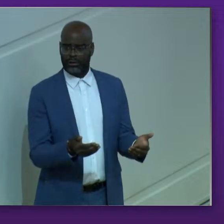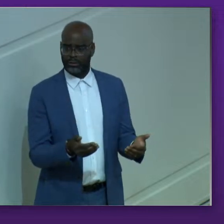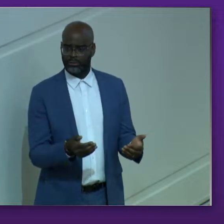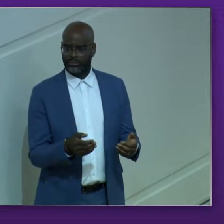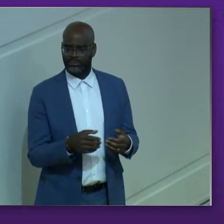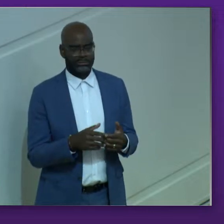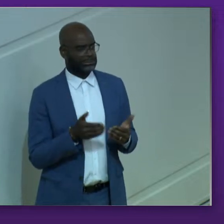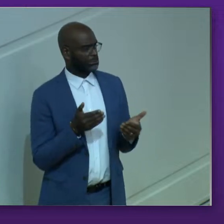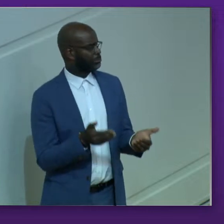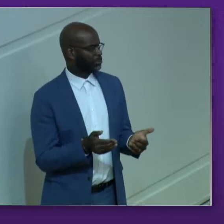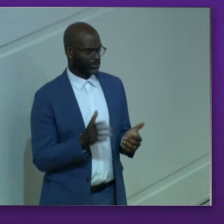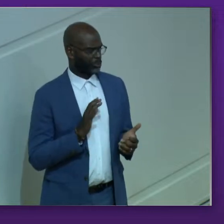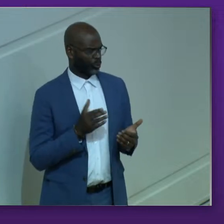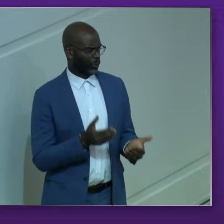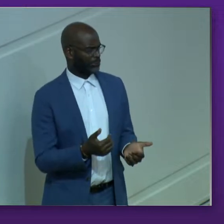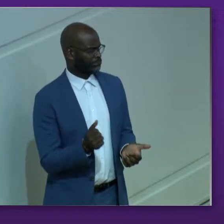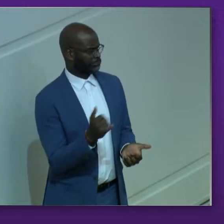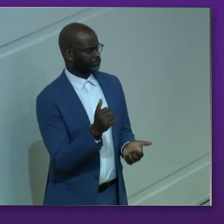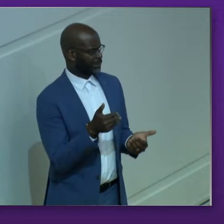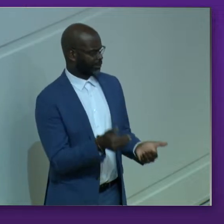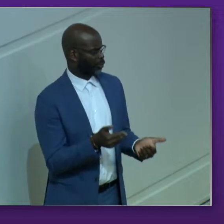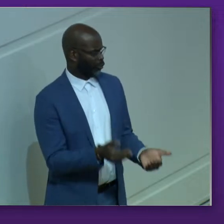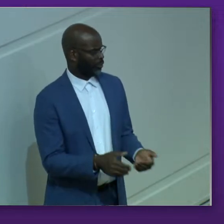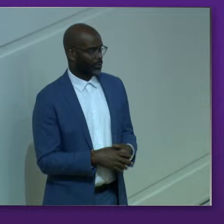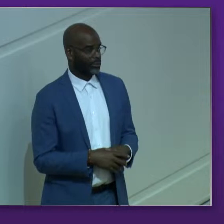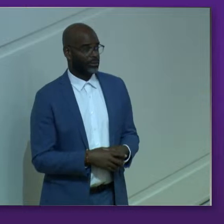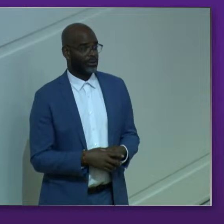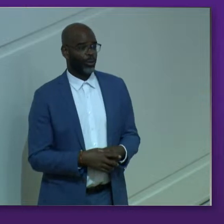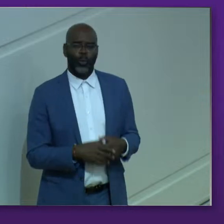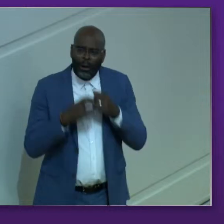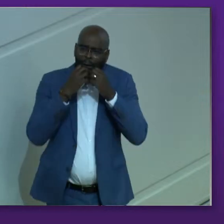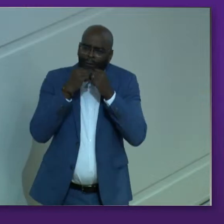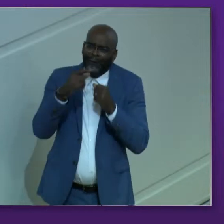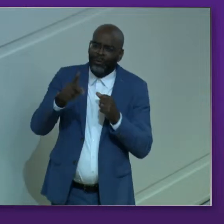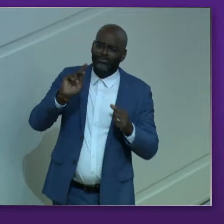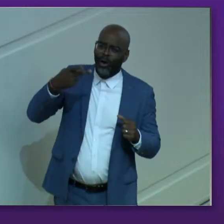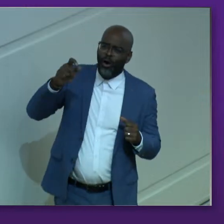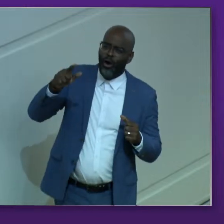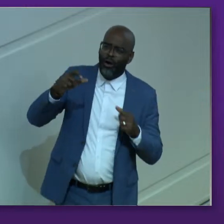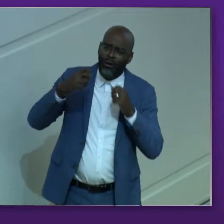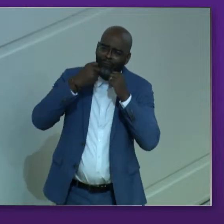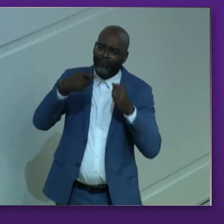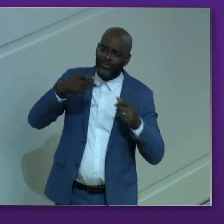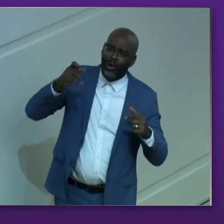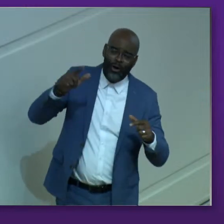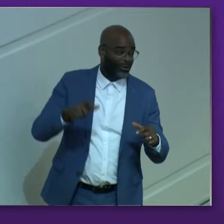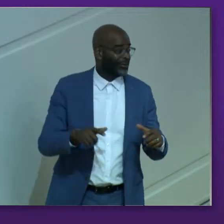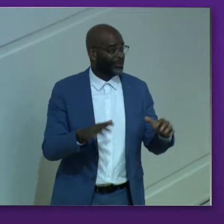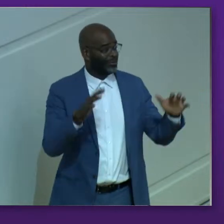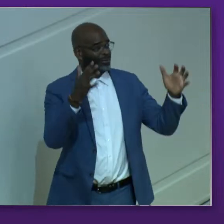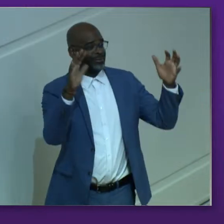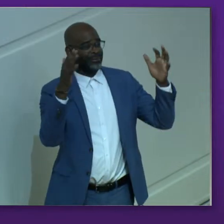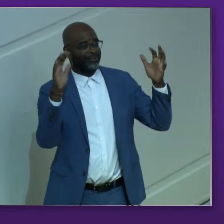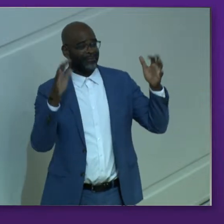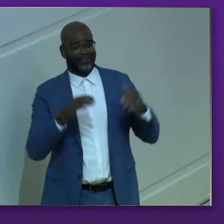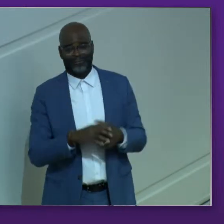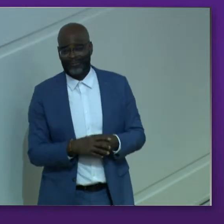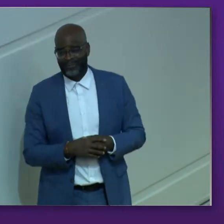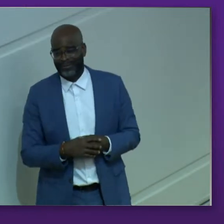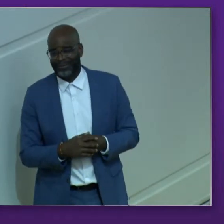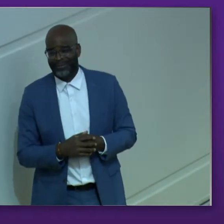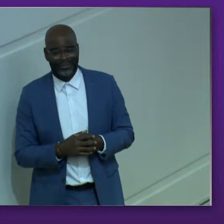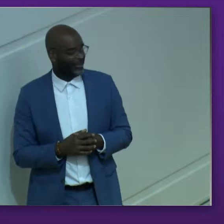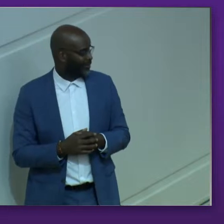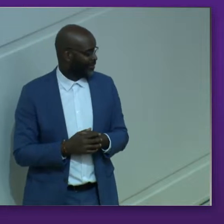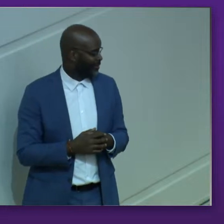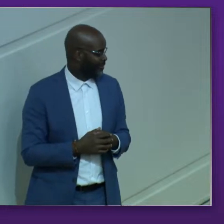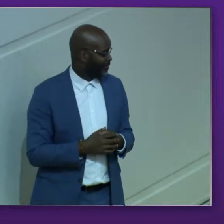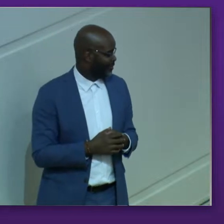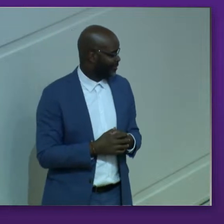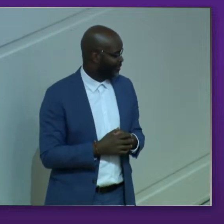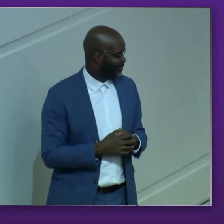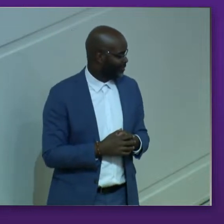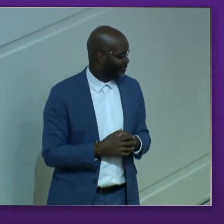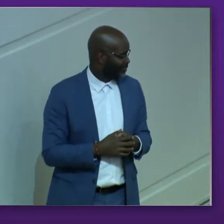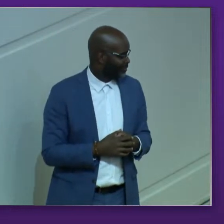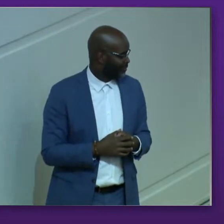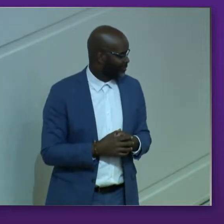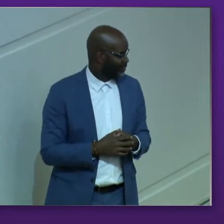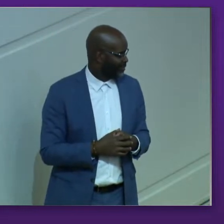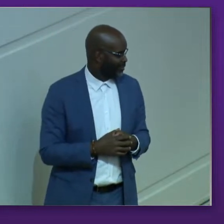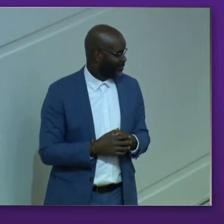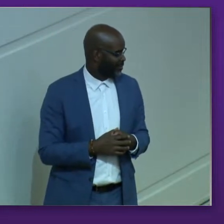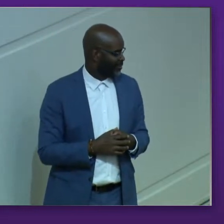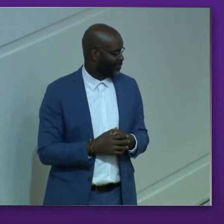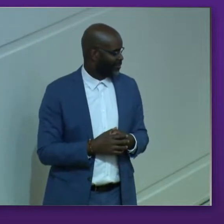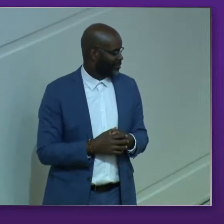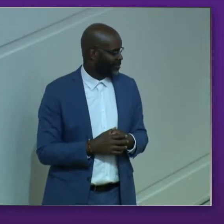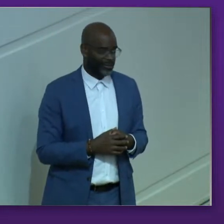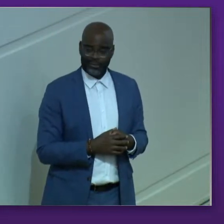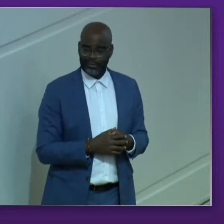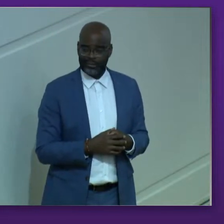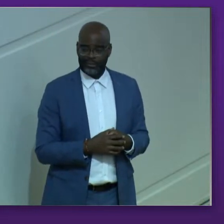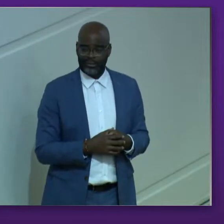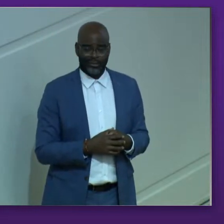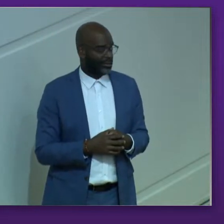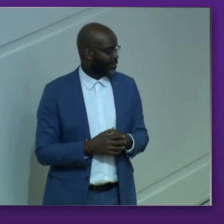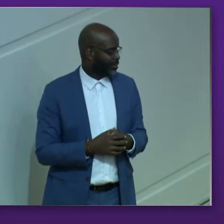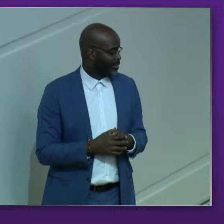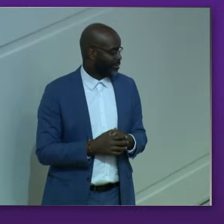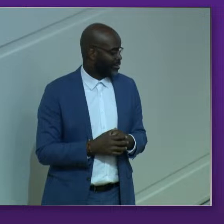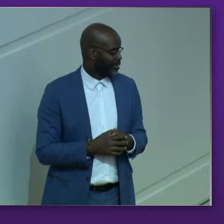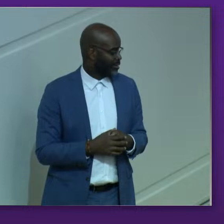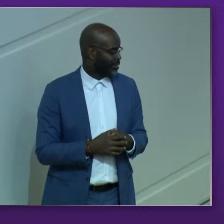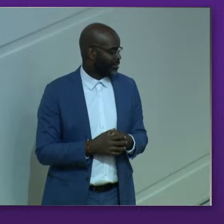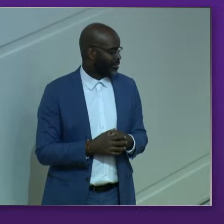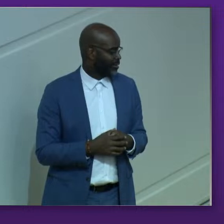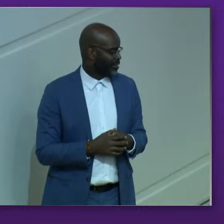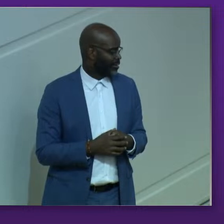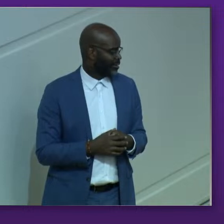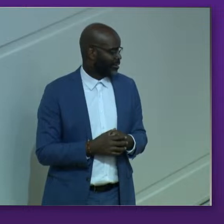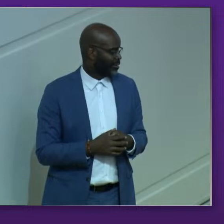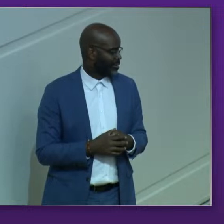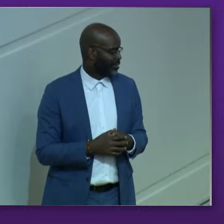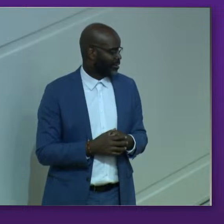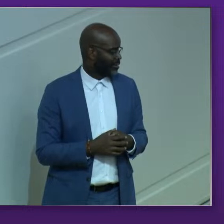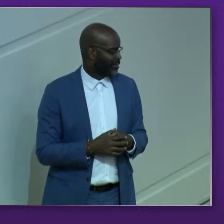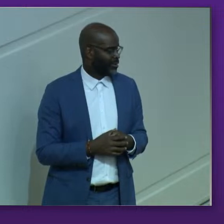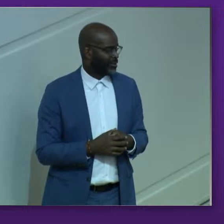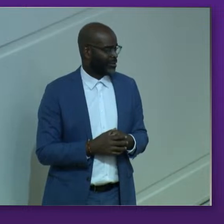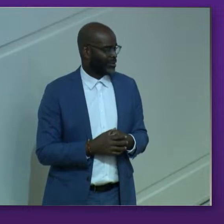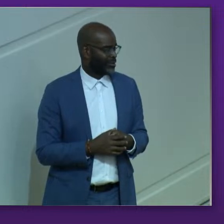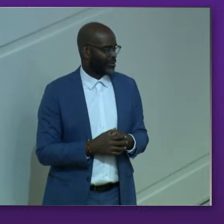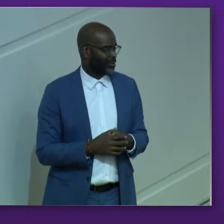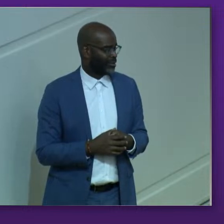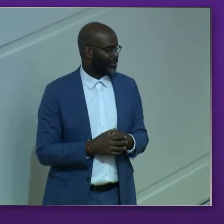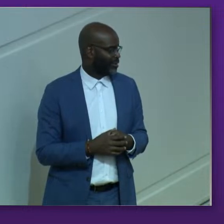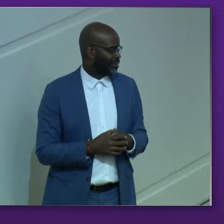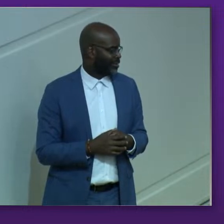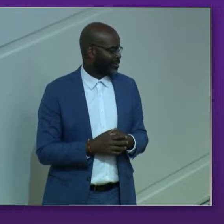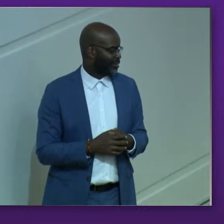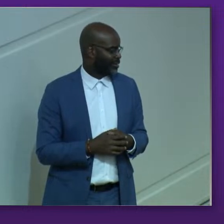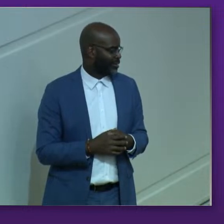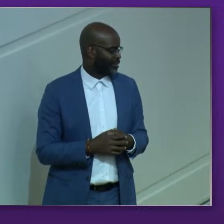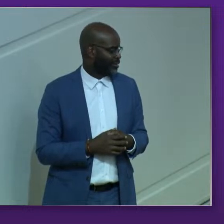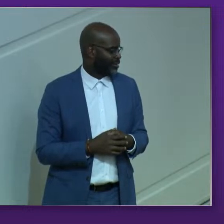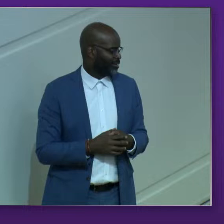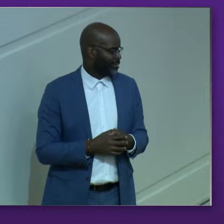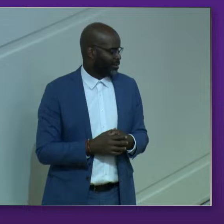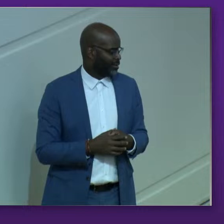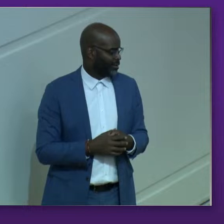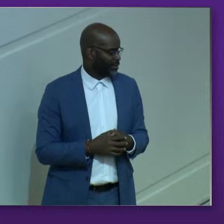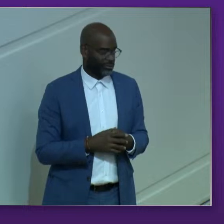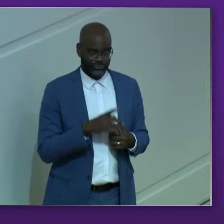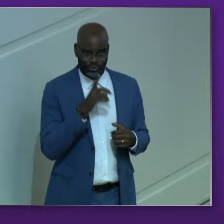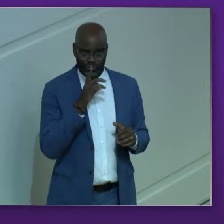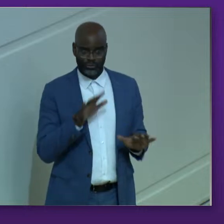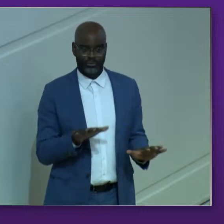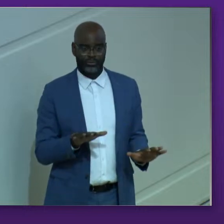[UNCLEAR AUDIO].